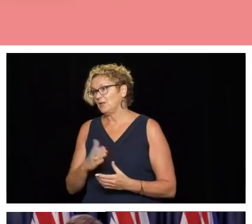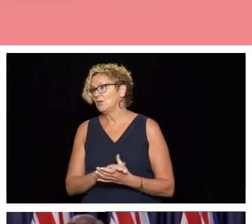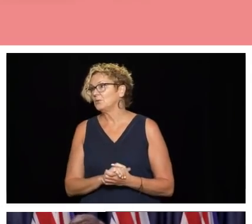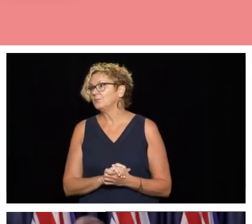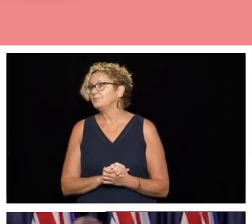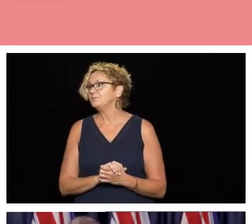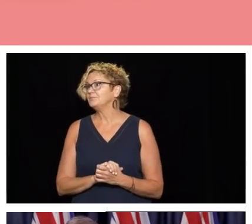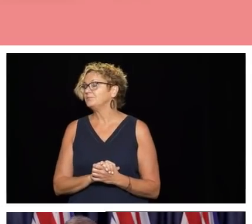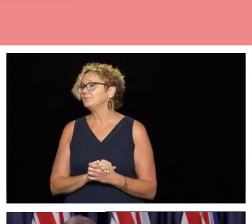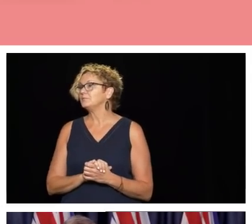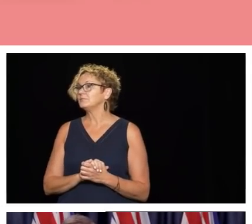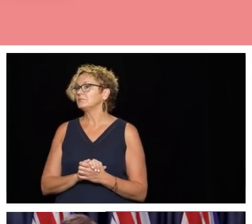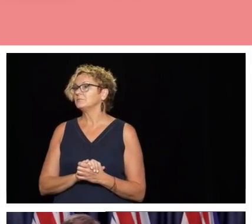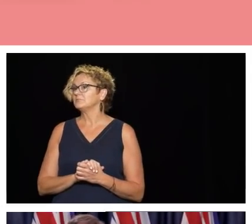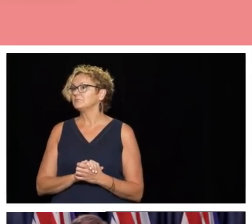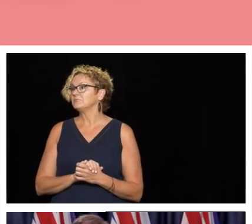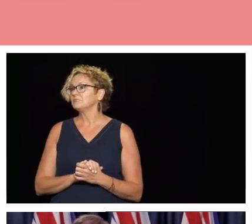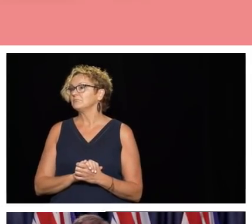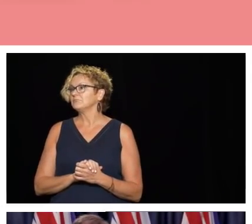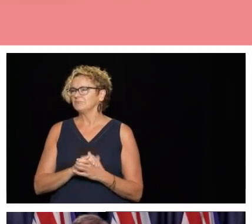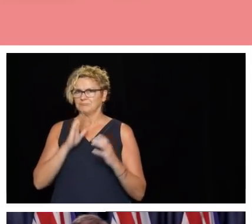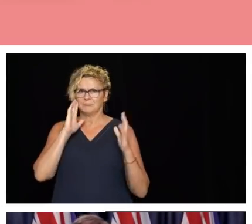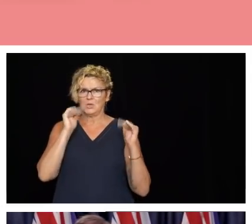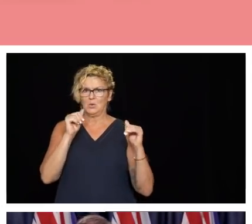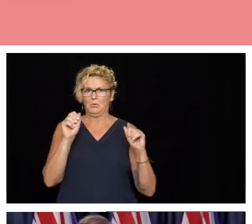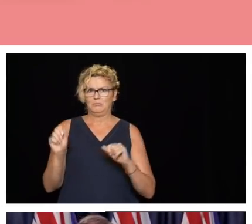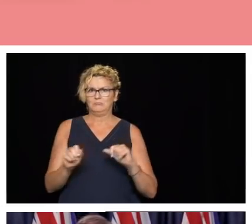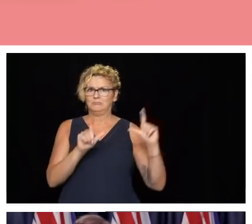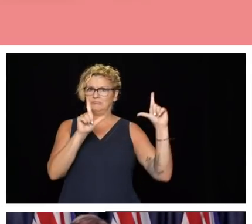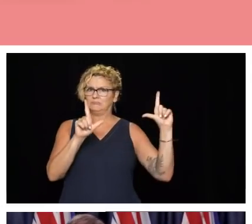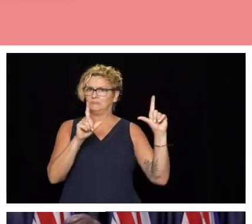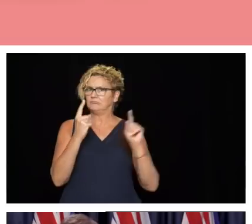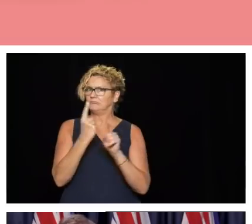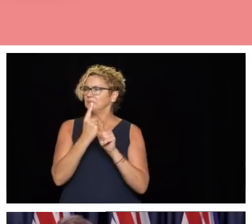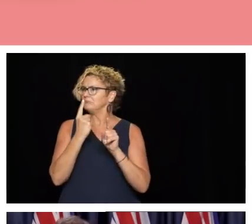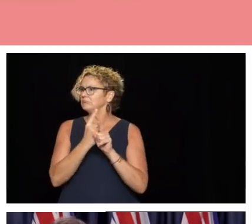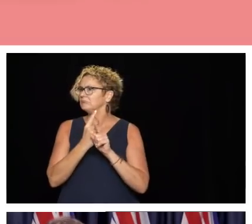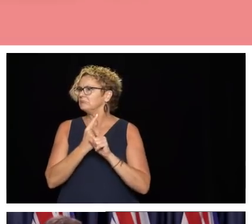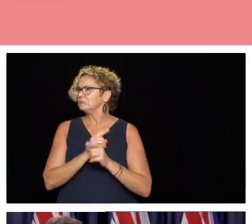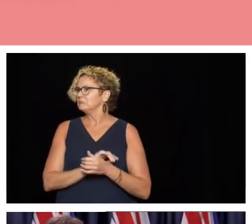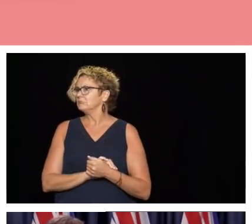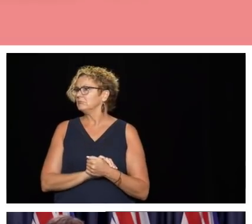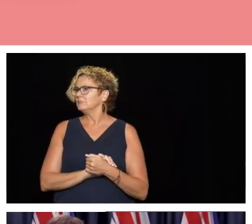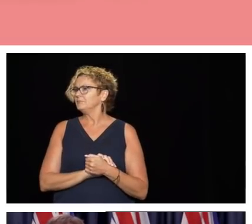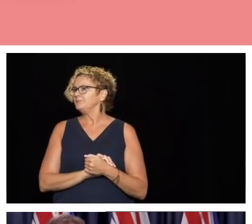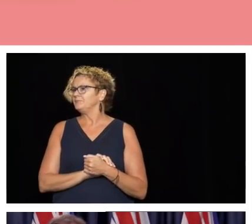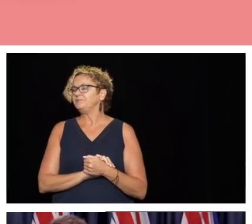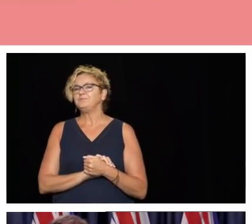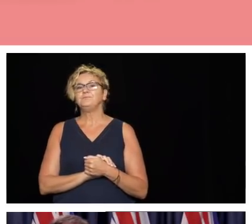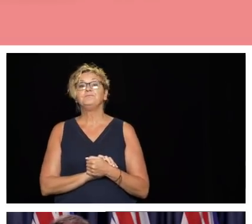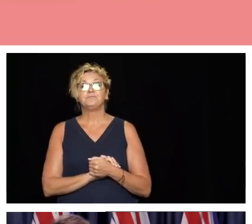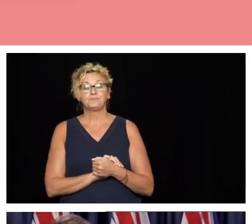Thank you very much Dr. Henry and I'm just going to move the slide around